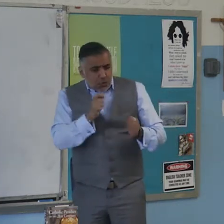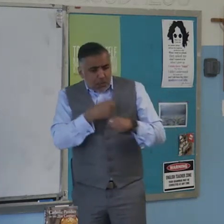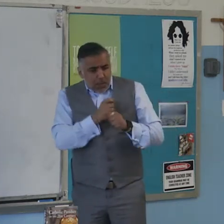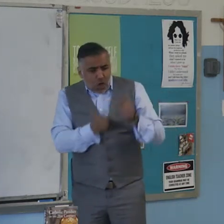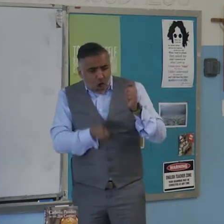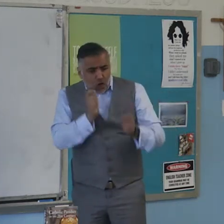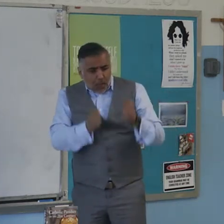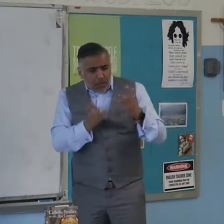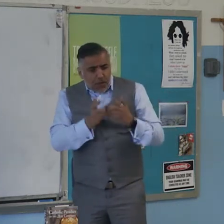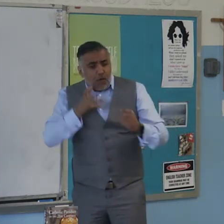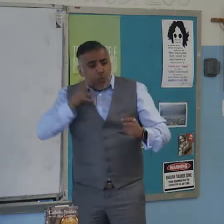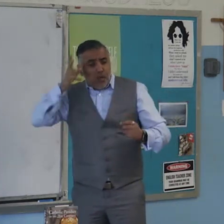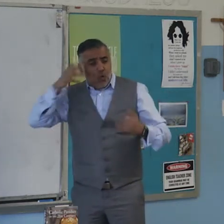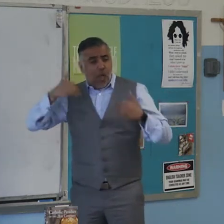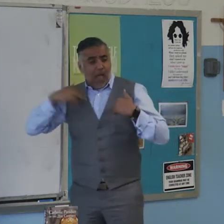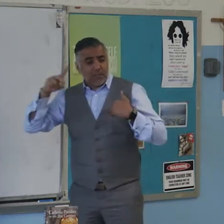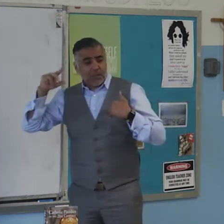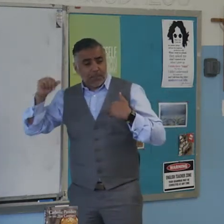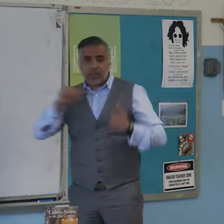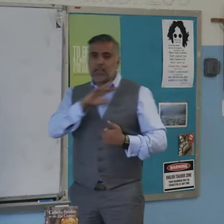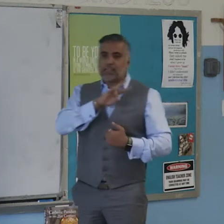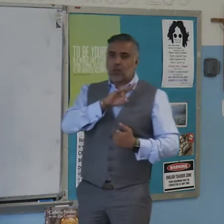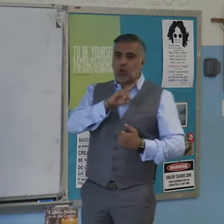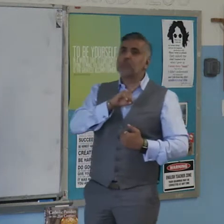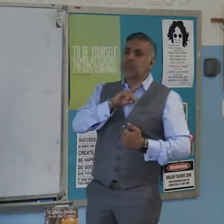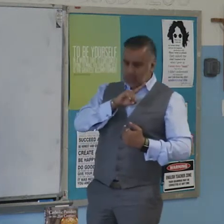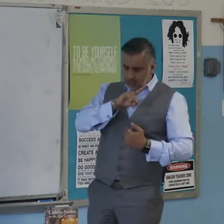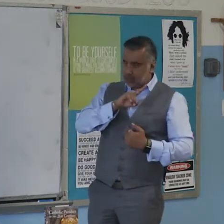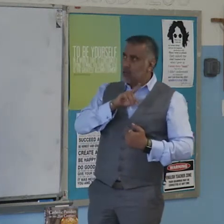parents with disabilities," 71% saying yes, and here's what's really